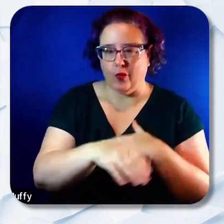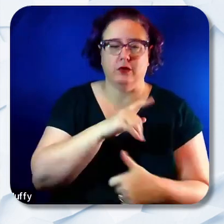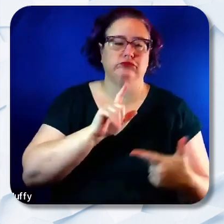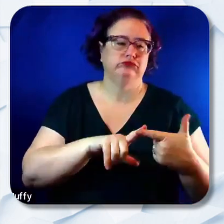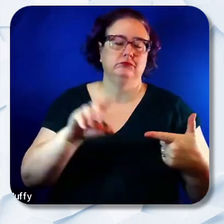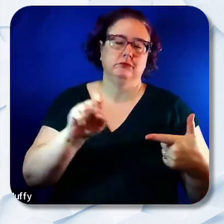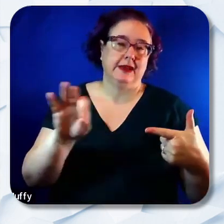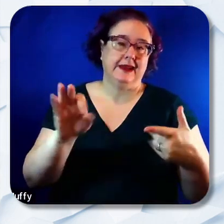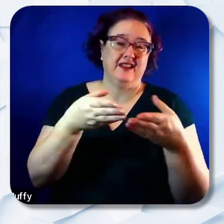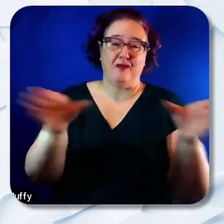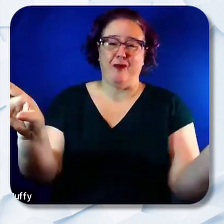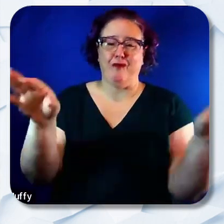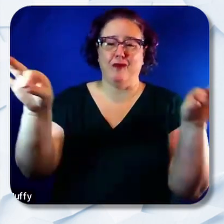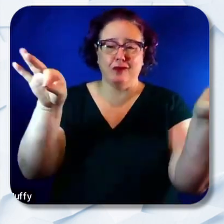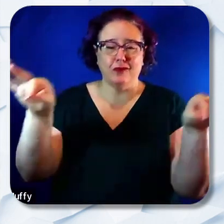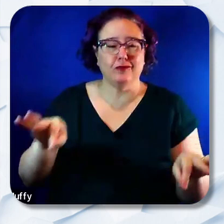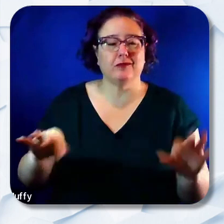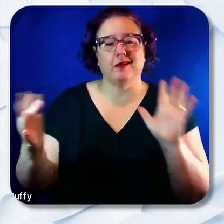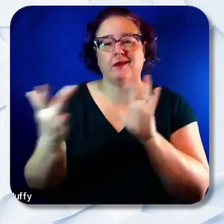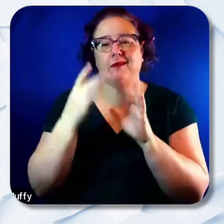information, EEF services and purchases.